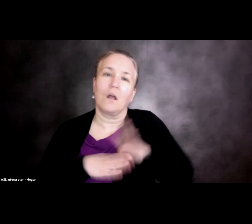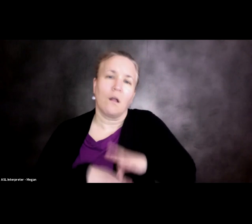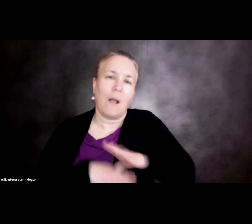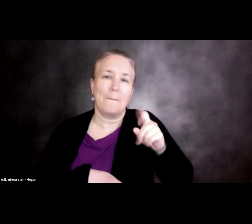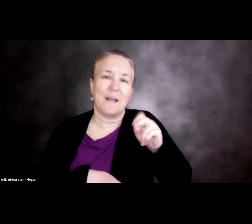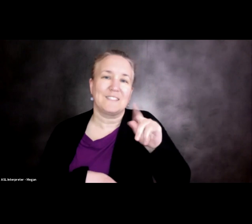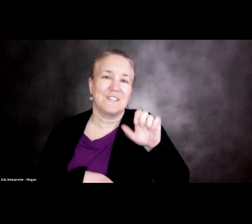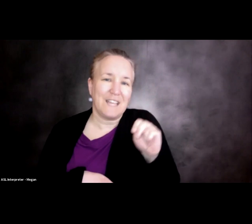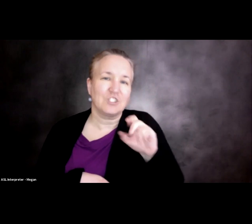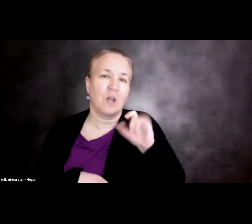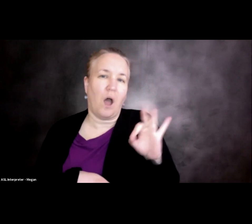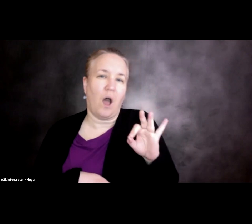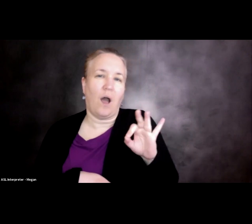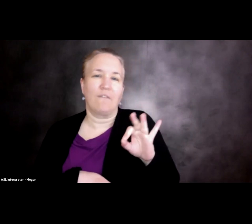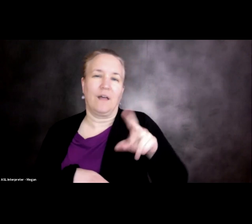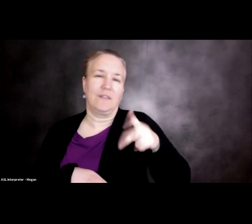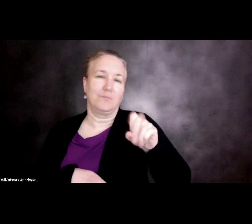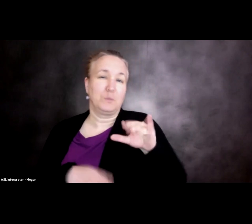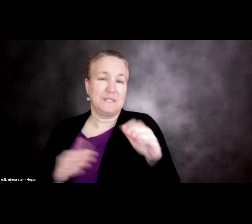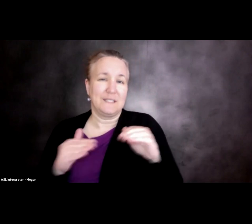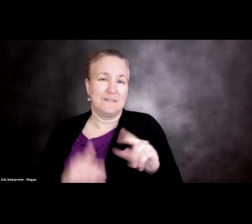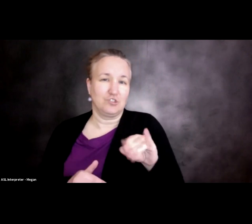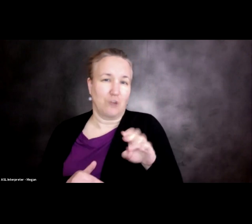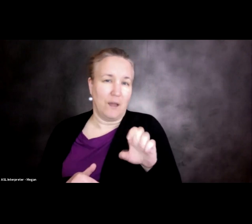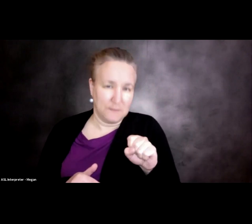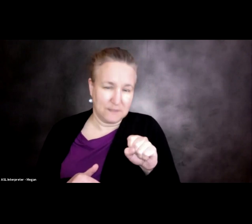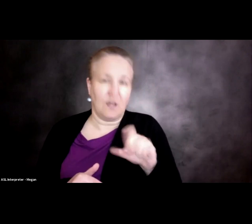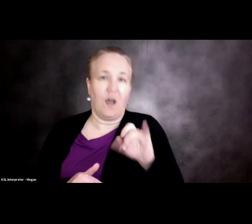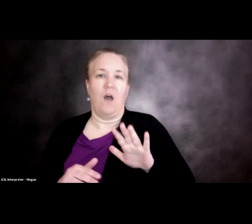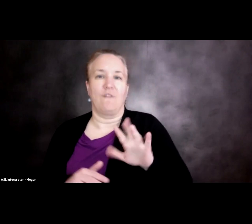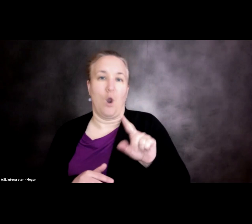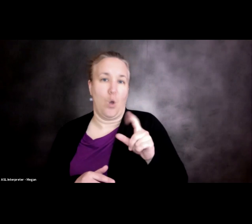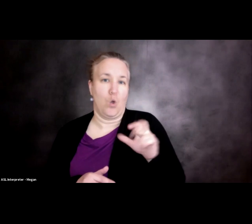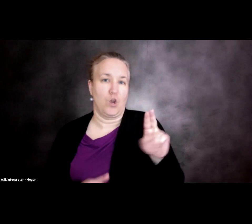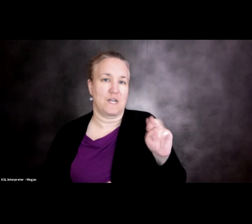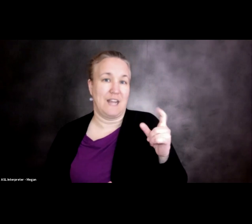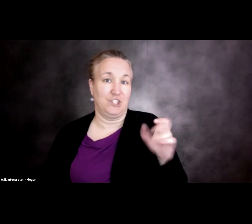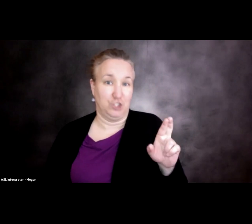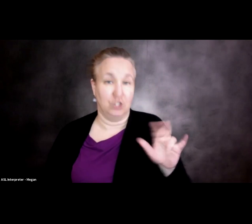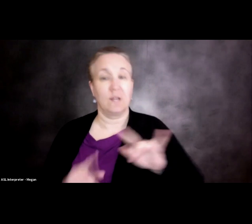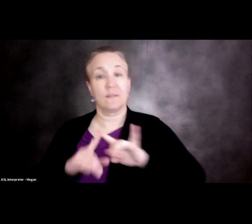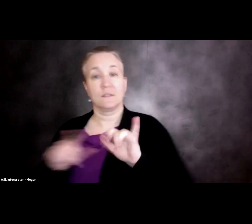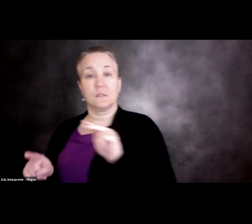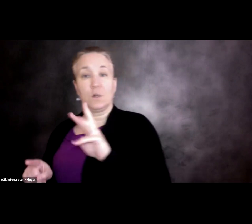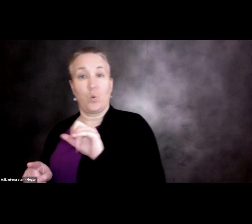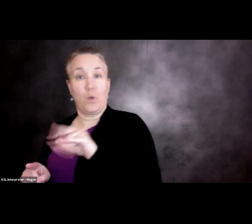Tribes of the Lower Niger. Nwoye, meanwhile, goes on to leave